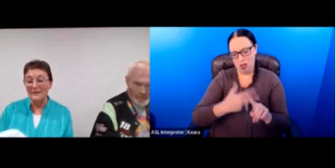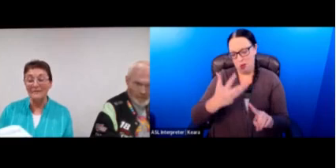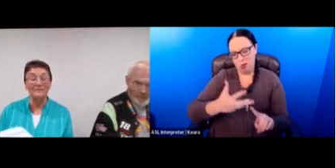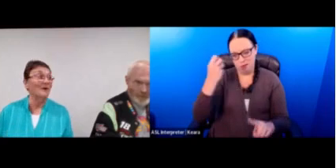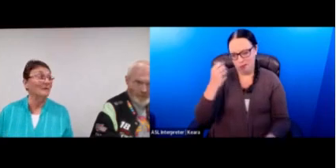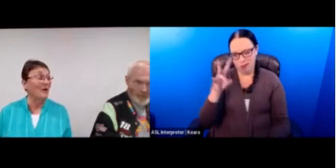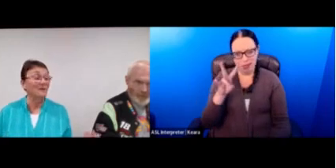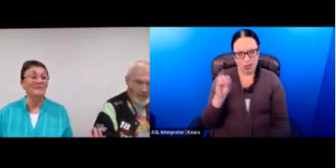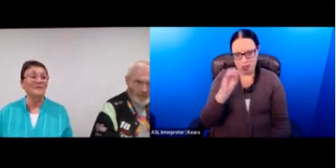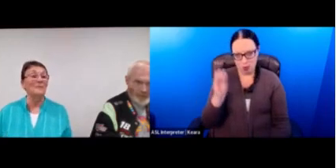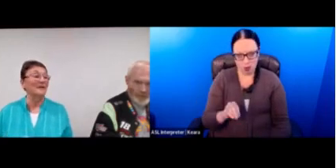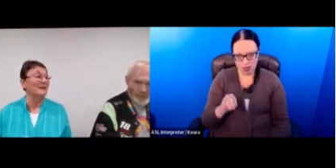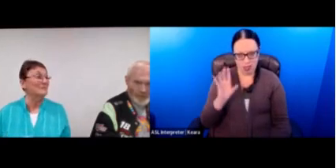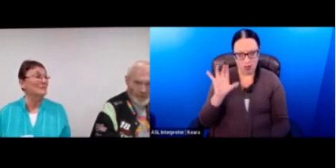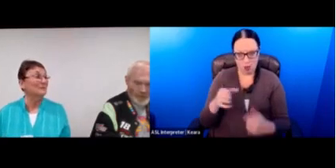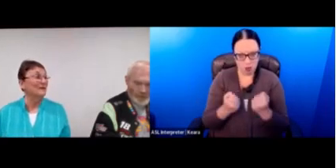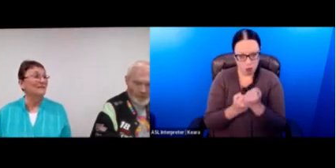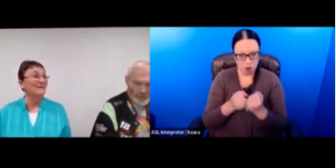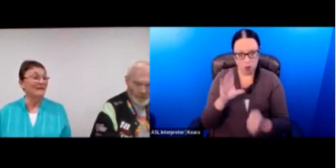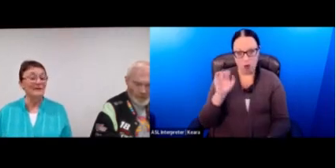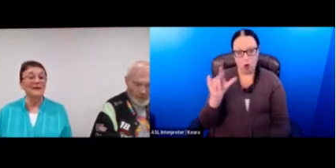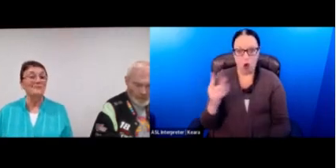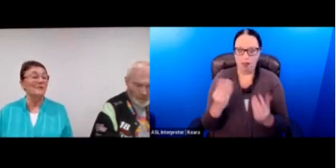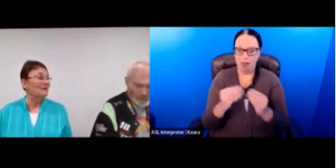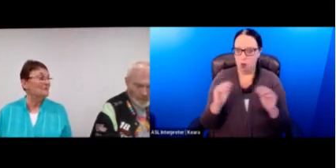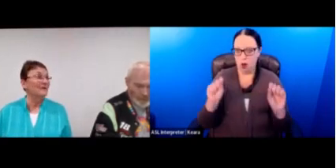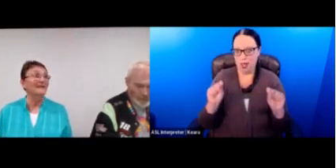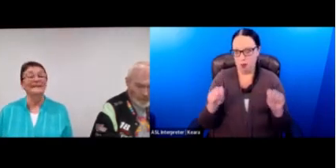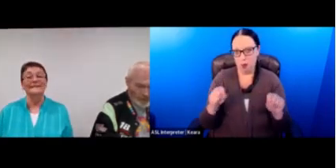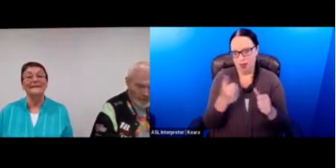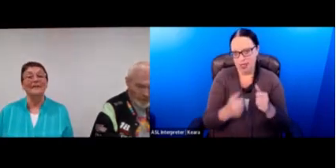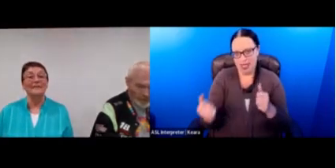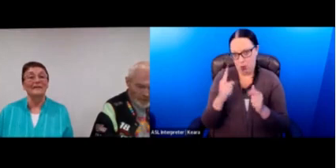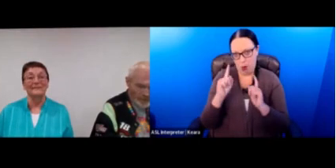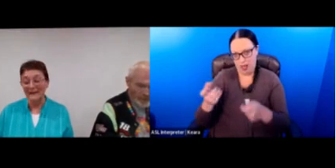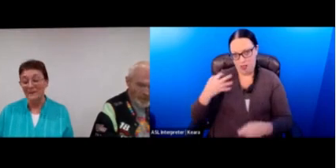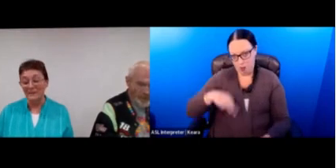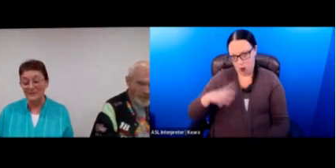Because far, Carl is far more capable than anyone gave him credit for and he didn't need all that stuff, he was doing